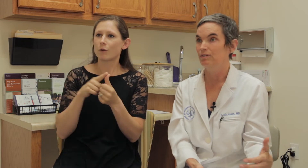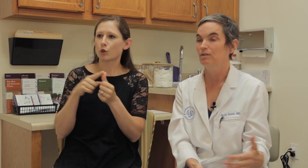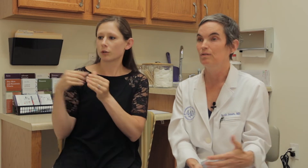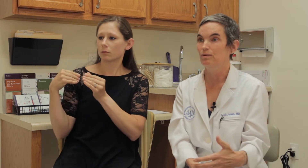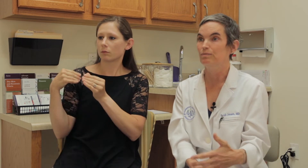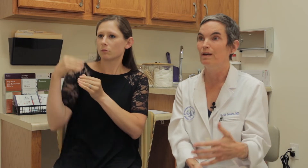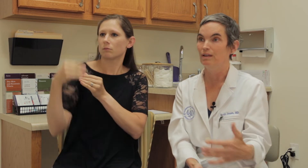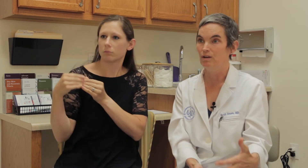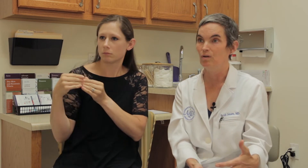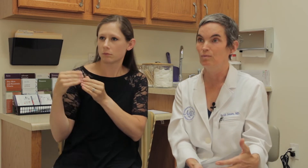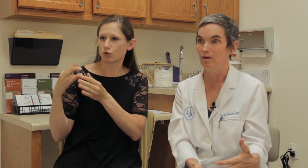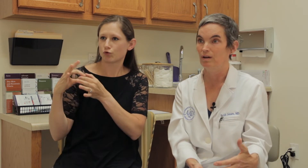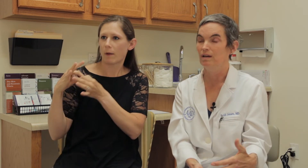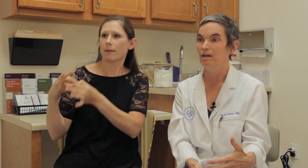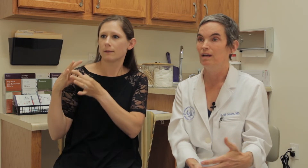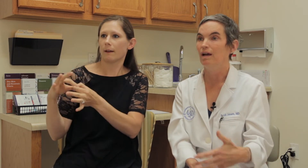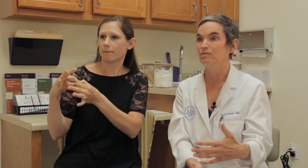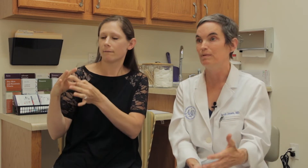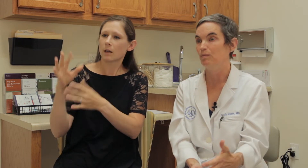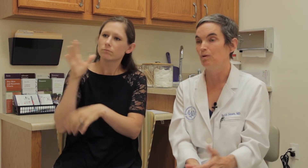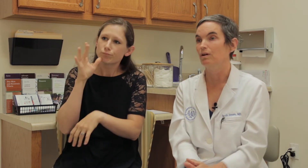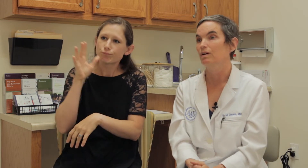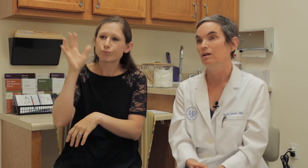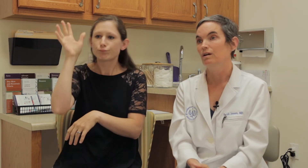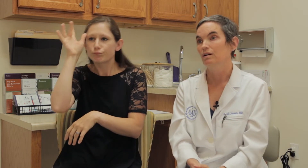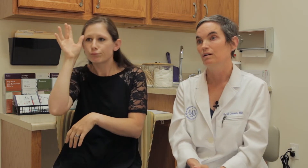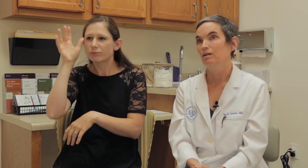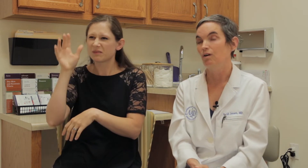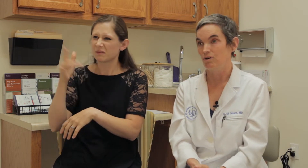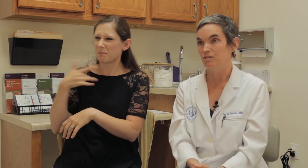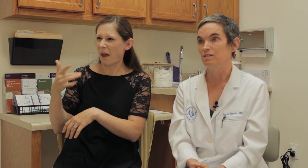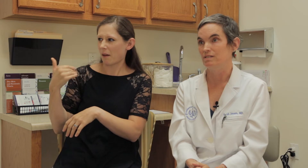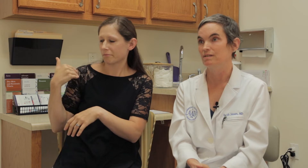with Melanoma have to be more cautious.